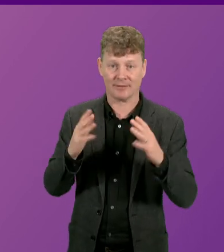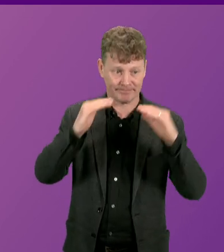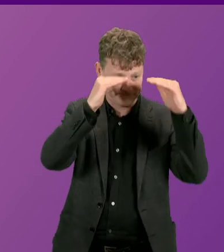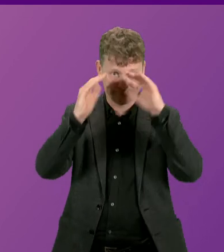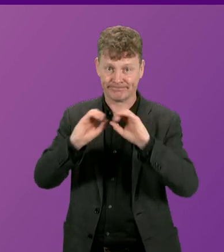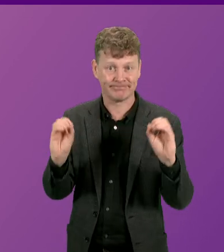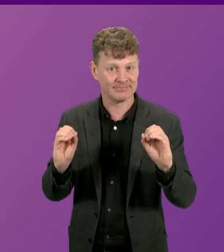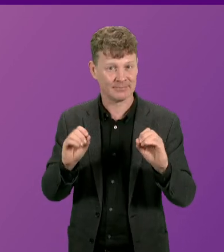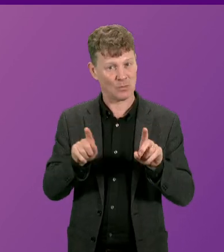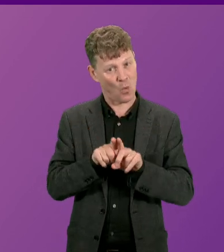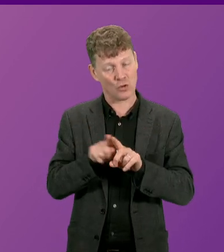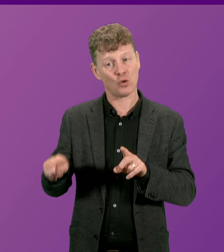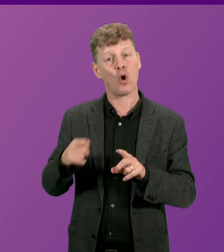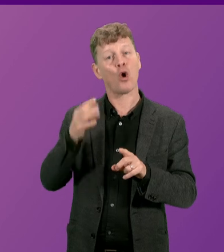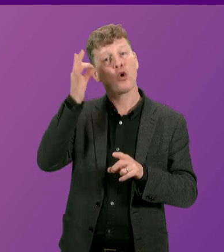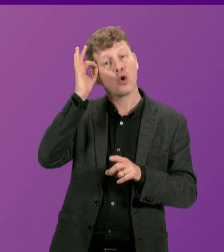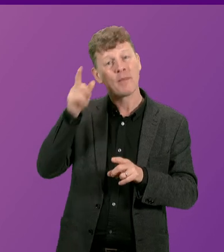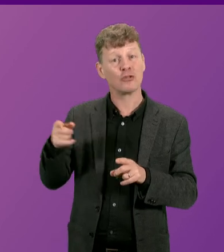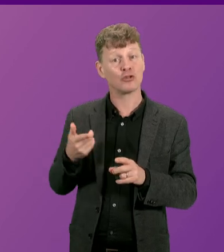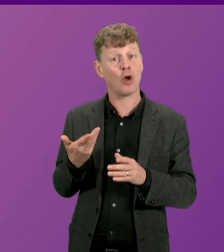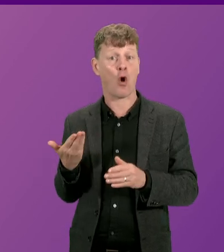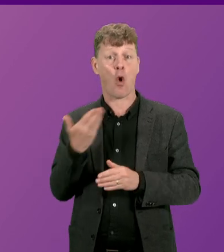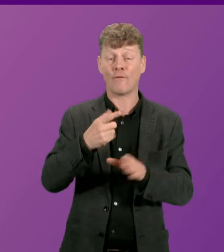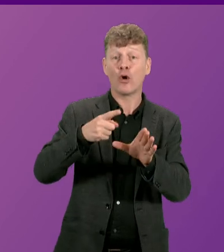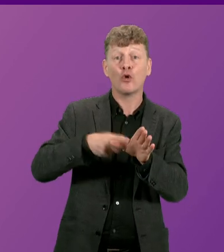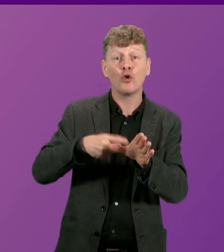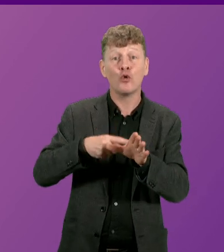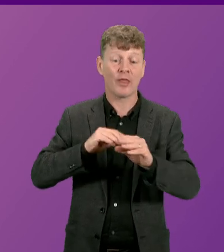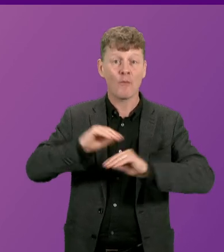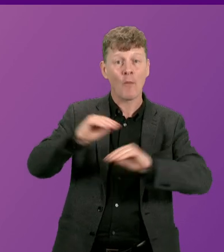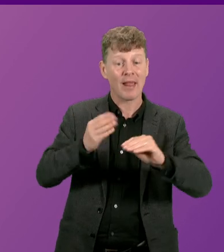the rejection of the European Commission’s offer of youth mobility for under-30s?